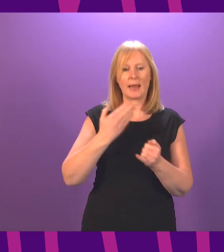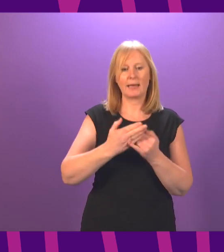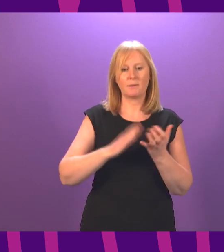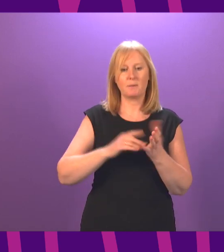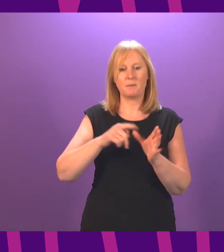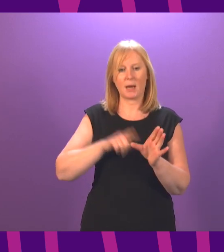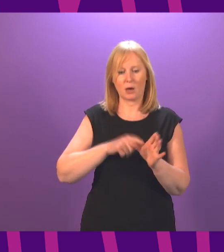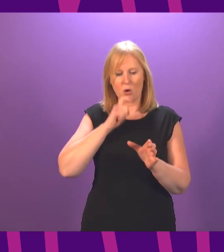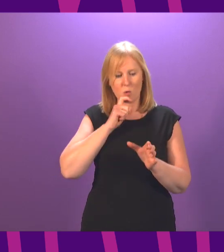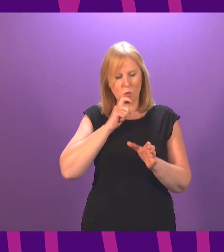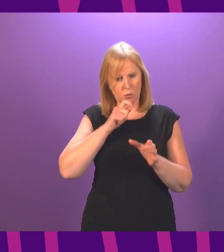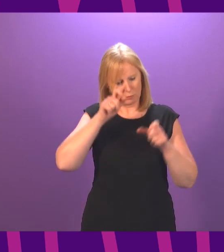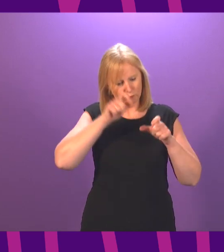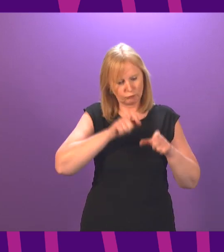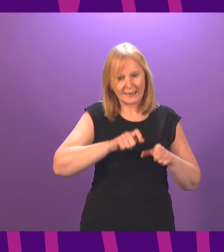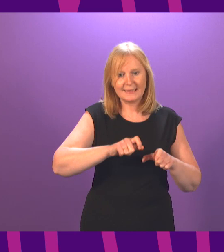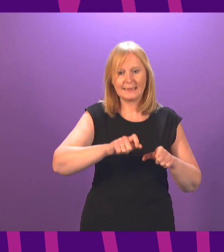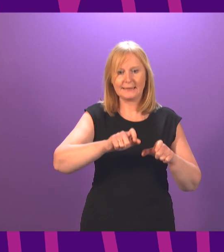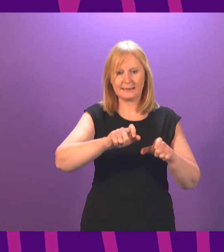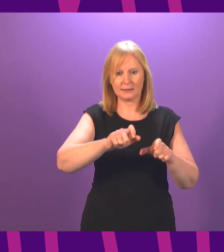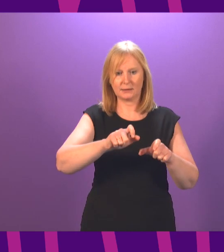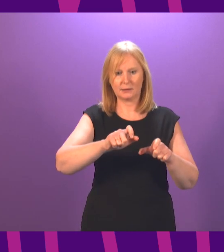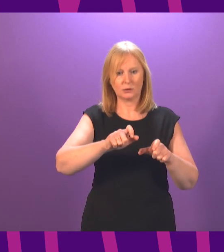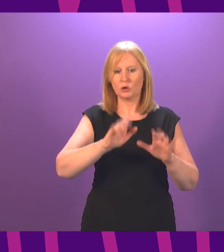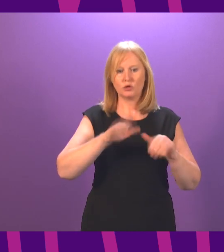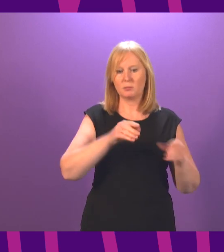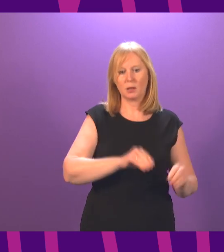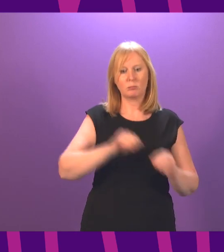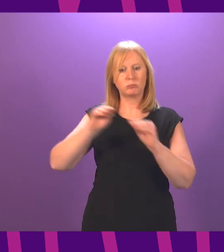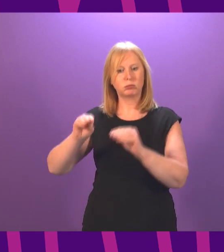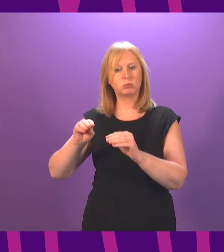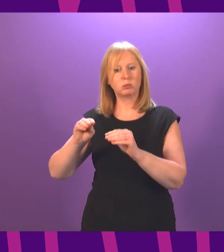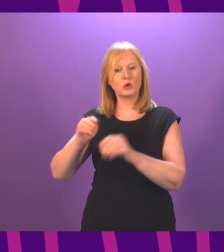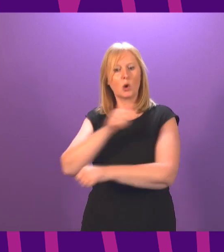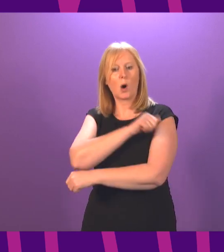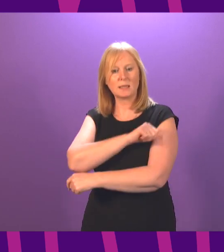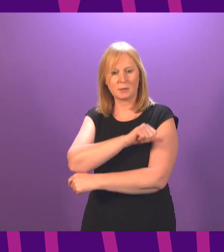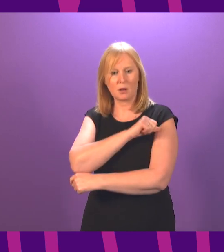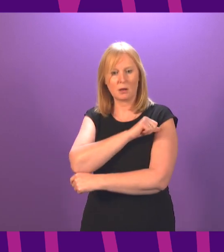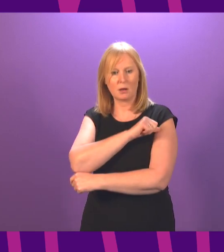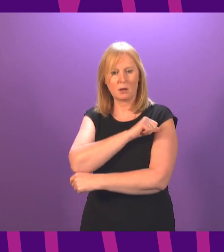was a long-term care home resident should not be admitted to hospital. Why on earth,